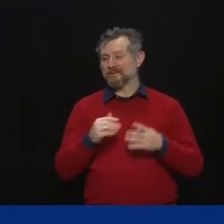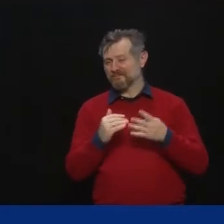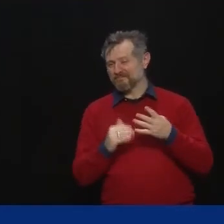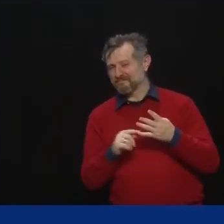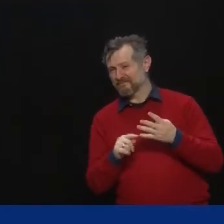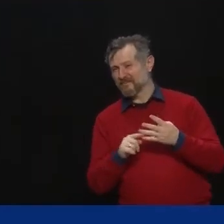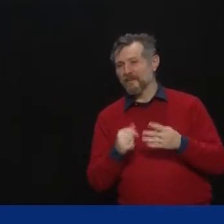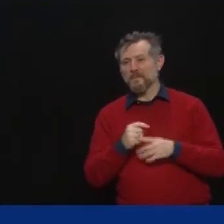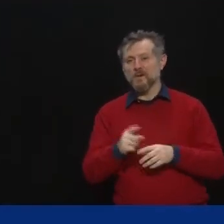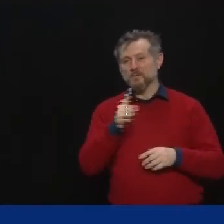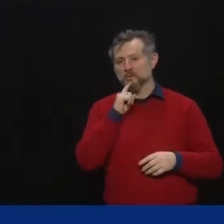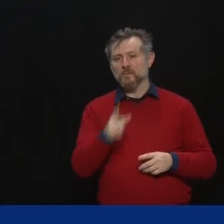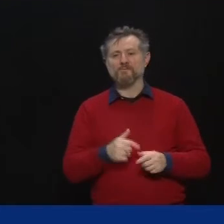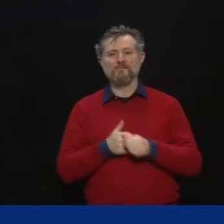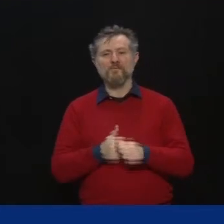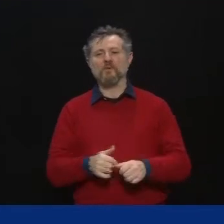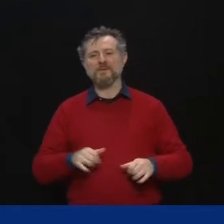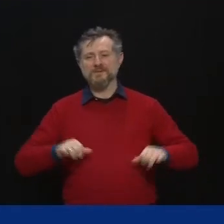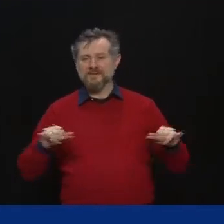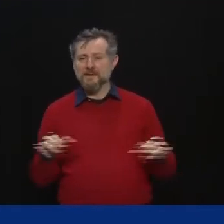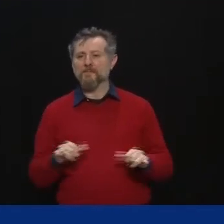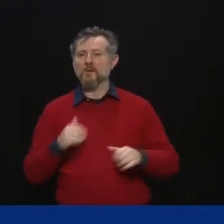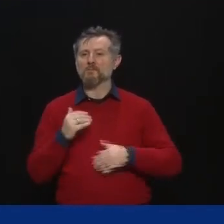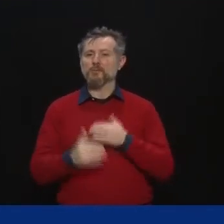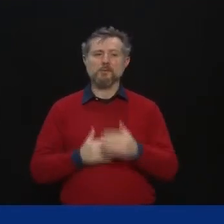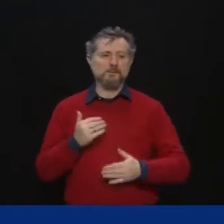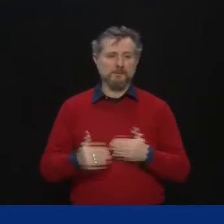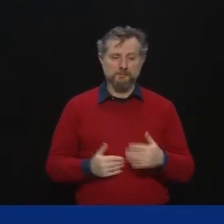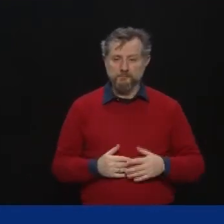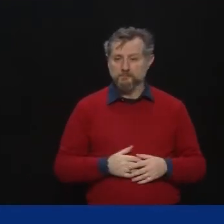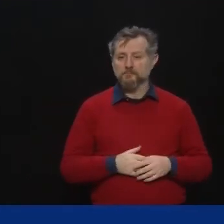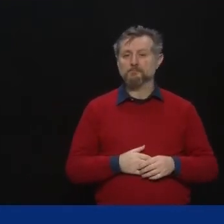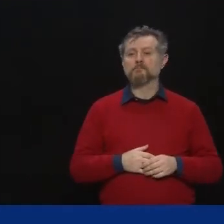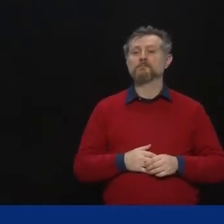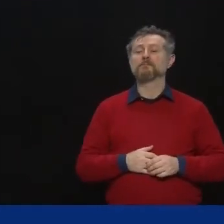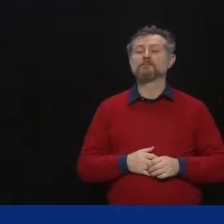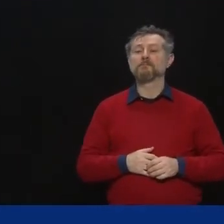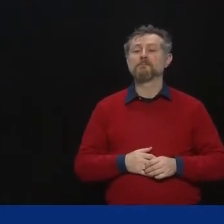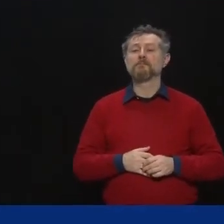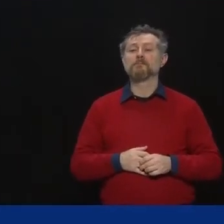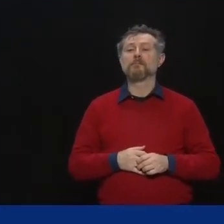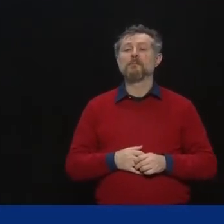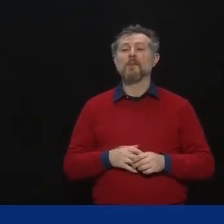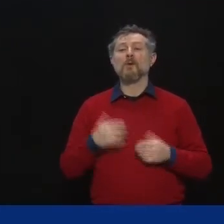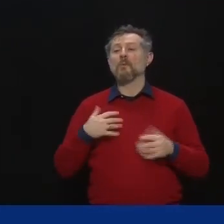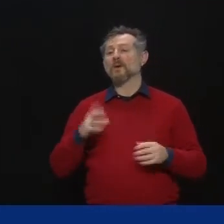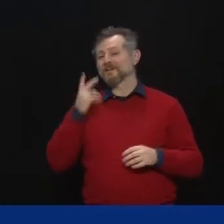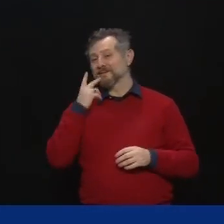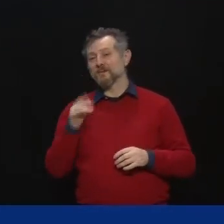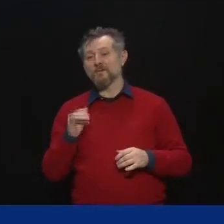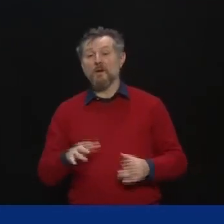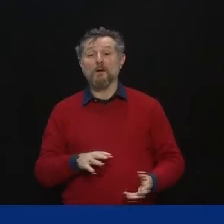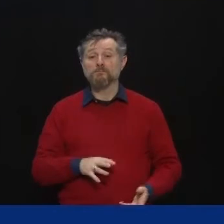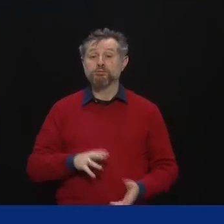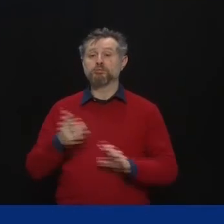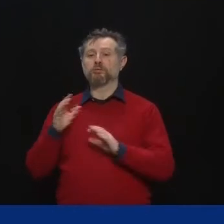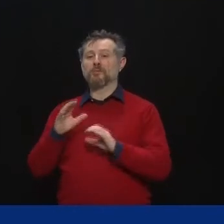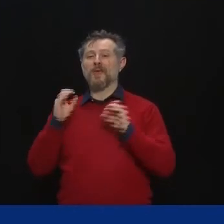LEADERS TO TALK ABOUT GETTING BACK OUR COLLEGE STUDENTS WHEN